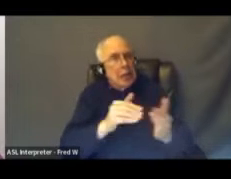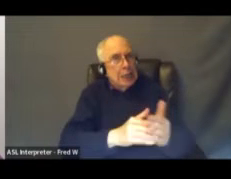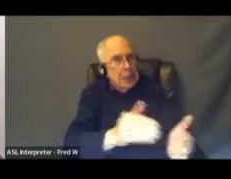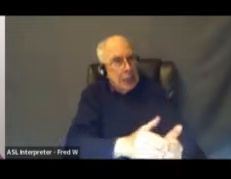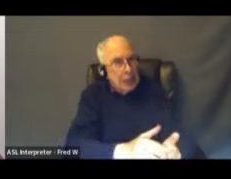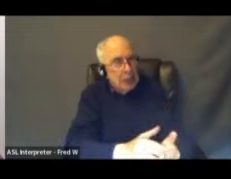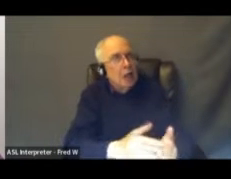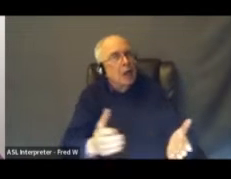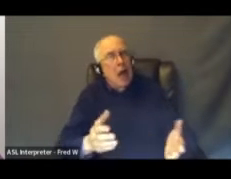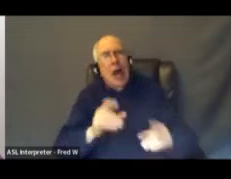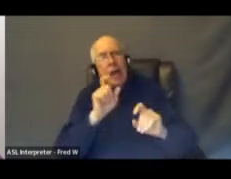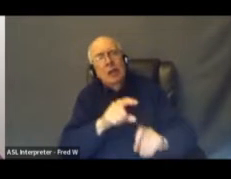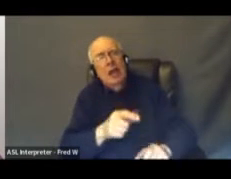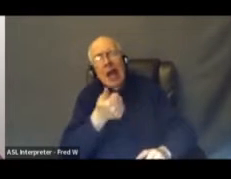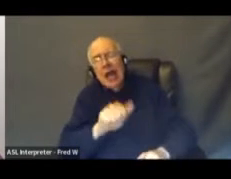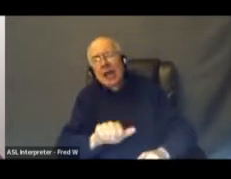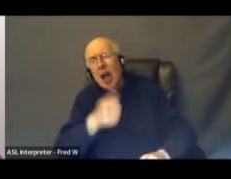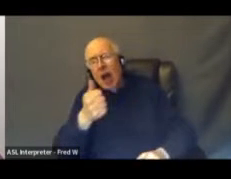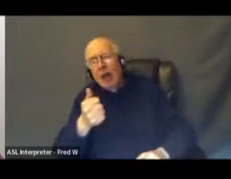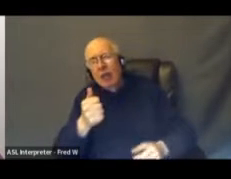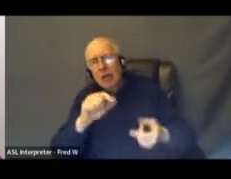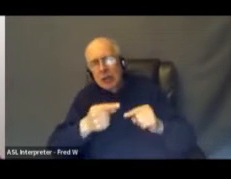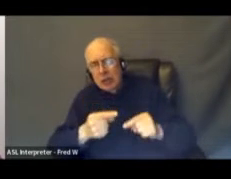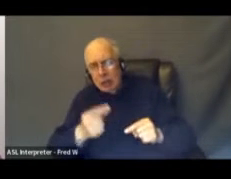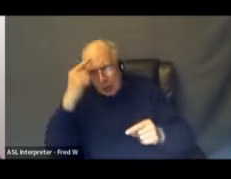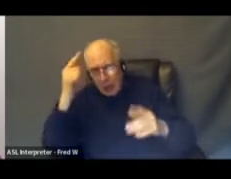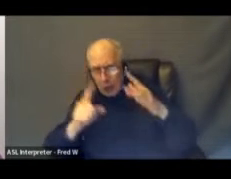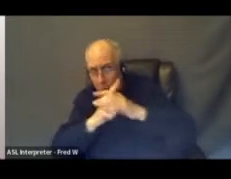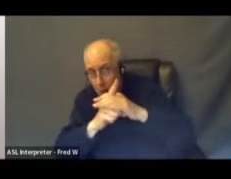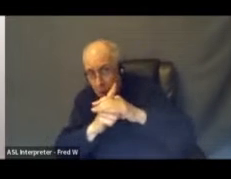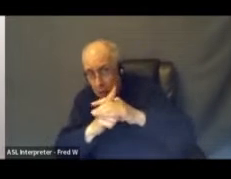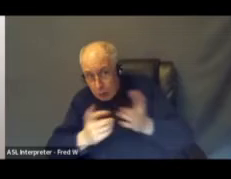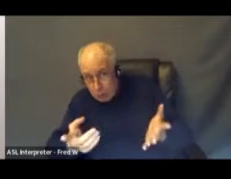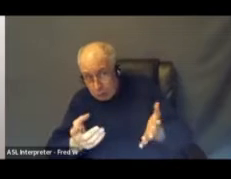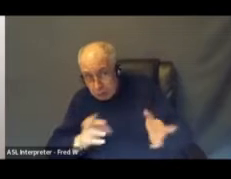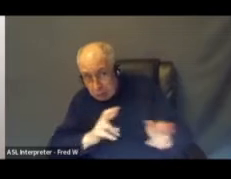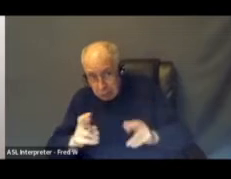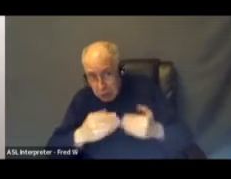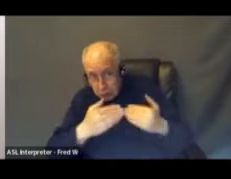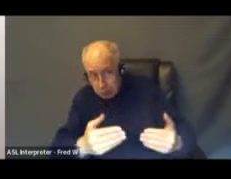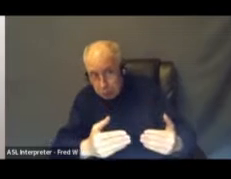come to mind? Or are you ready to move on? And from my experience, I get you know what?